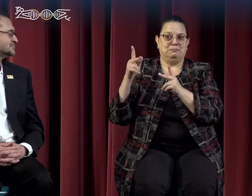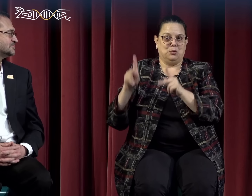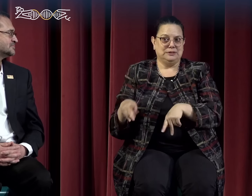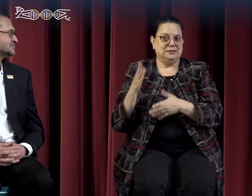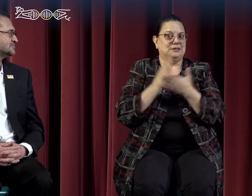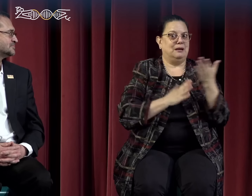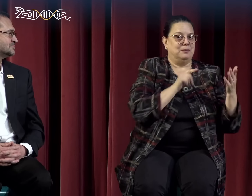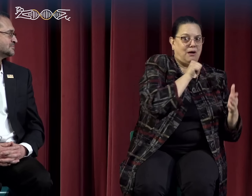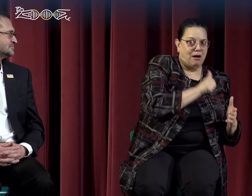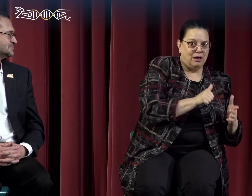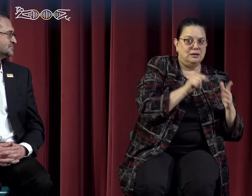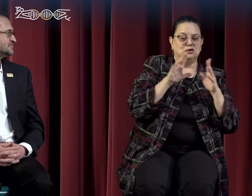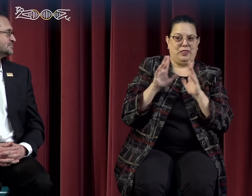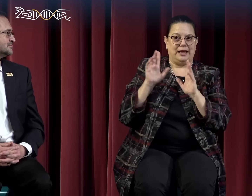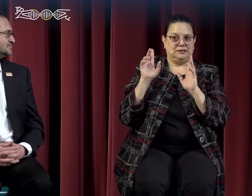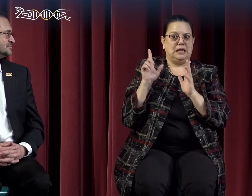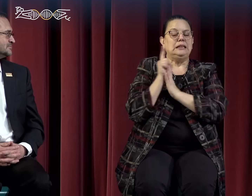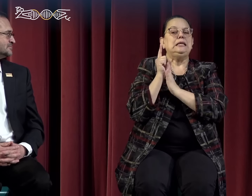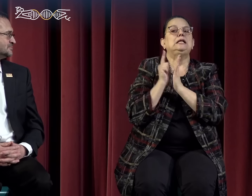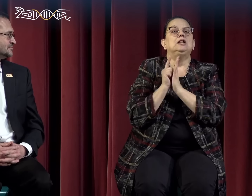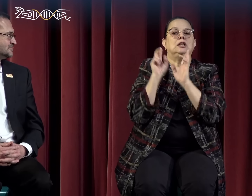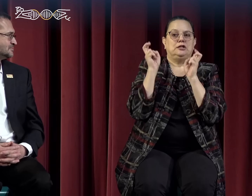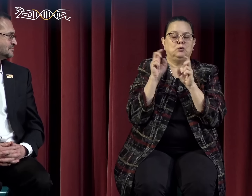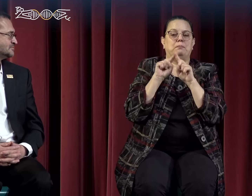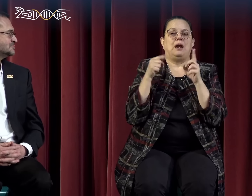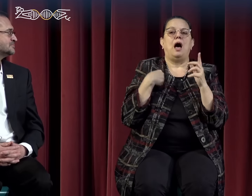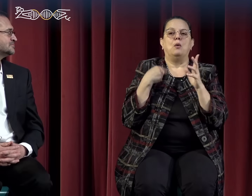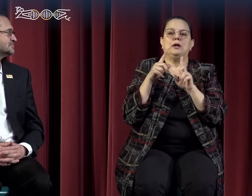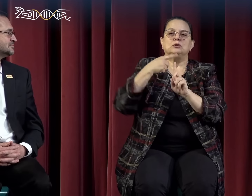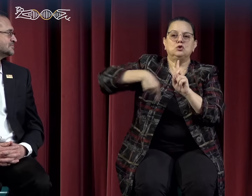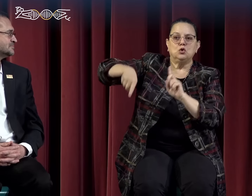that a fertilized egg is a person, it's another issue.